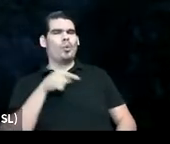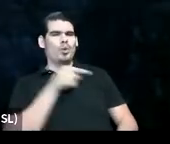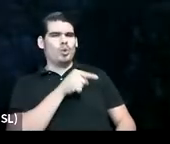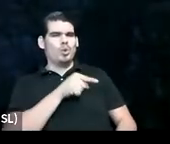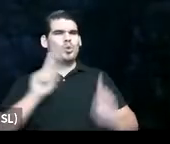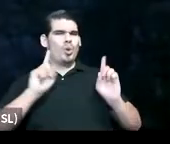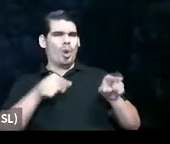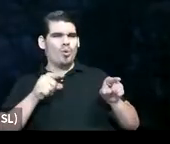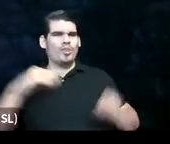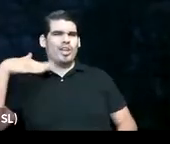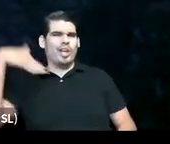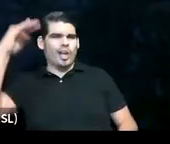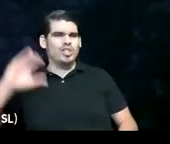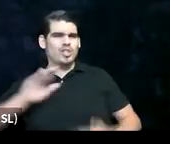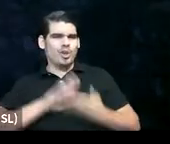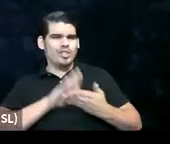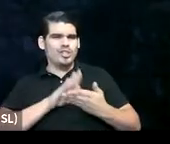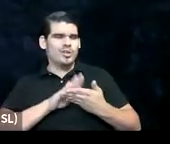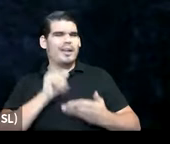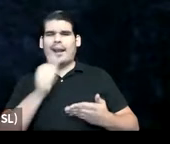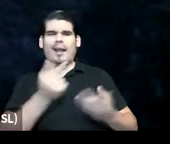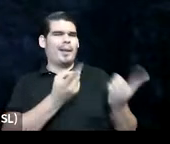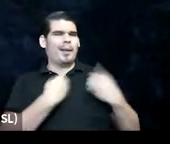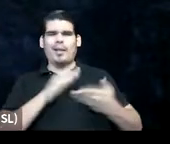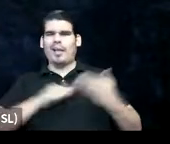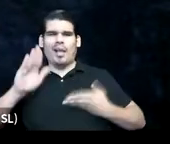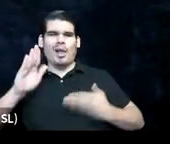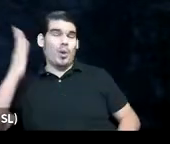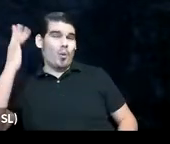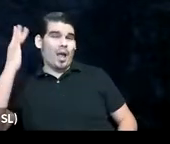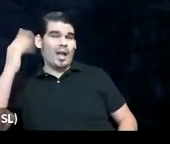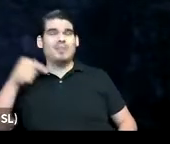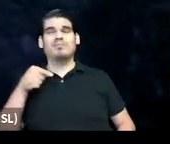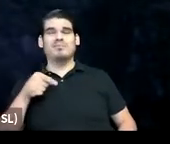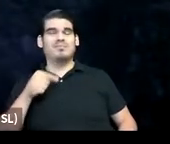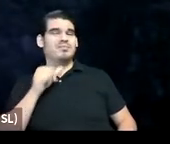towards those students are documented so they feel safe, something that can provide there like can ensure their safety maybe